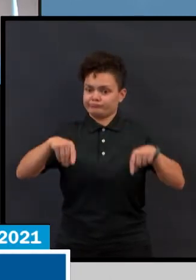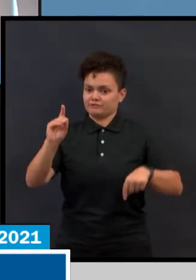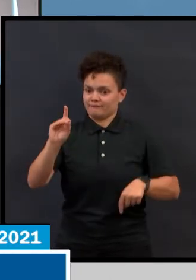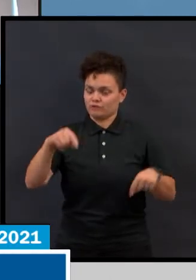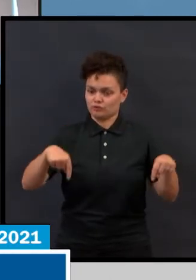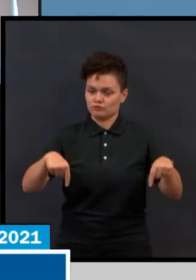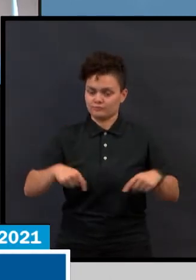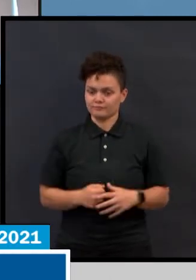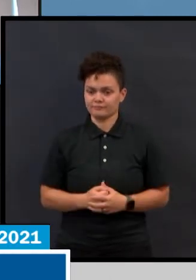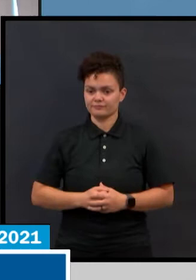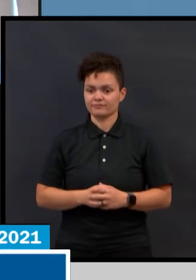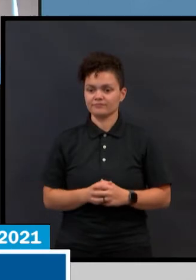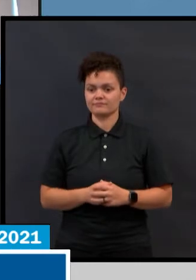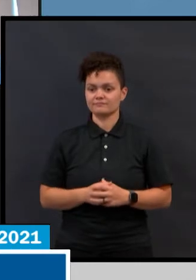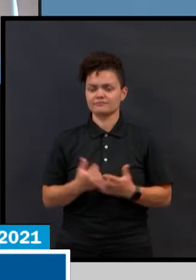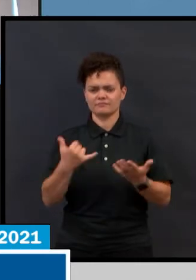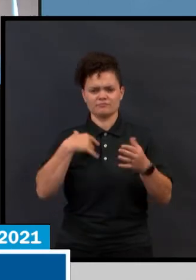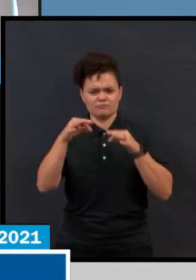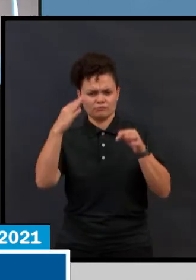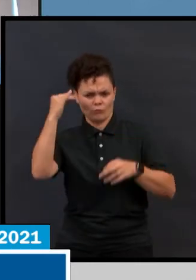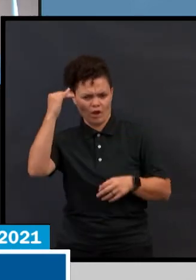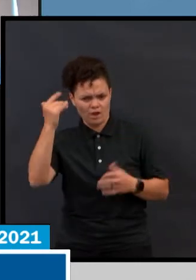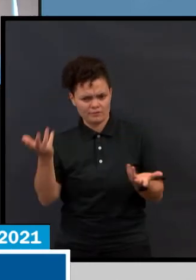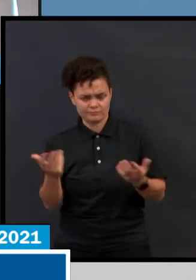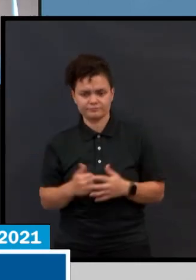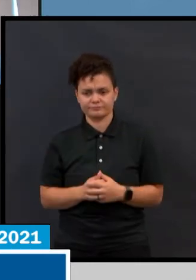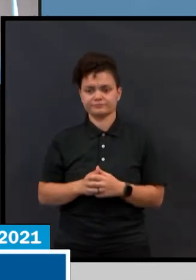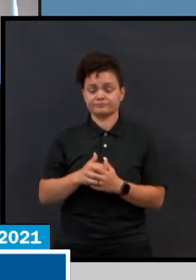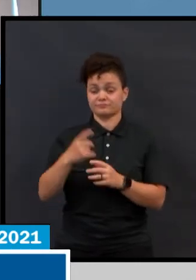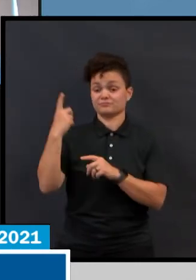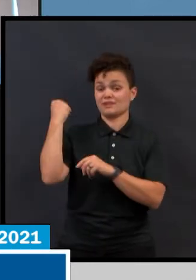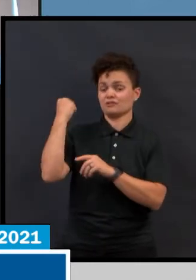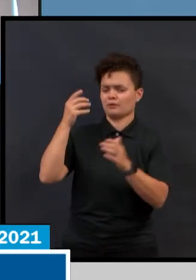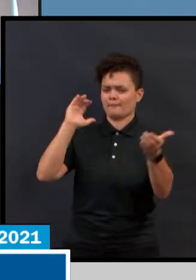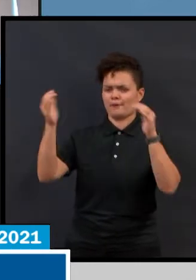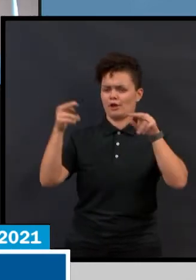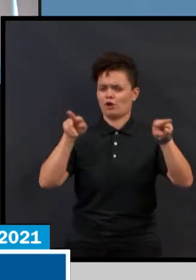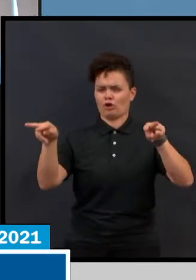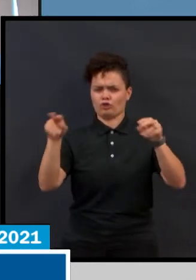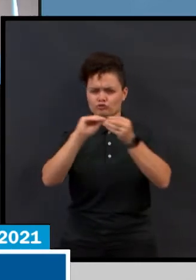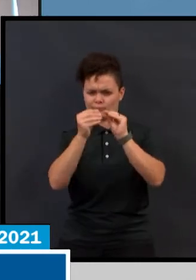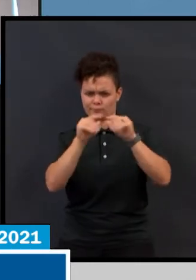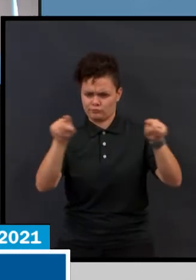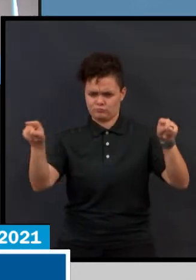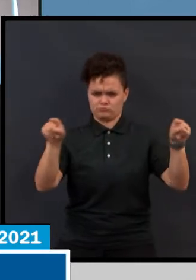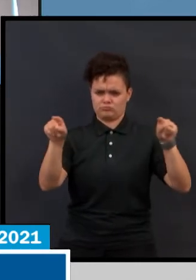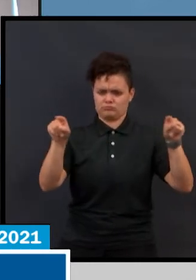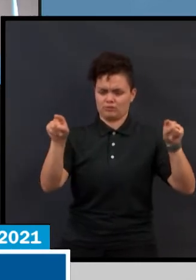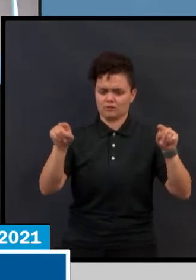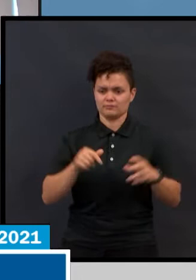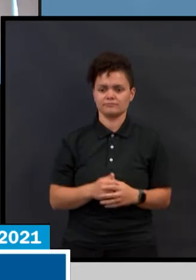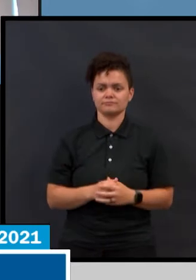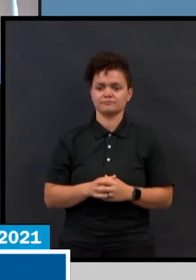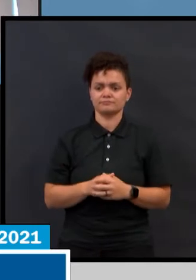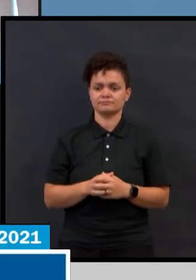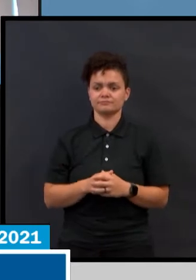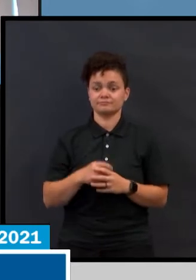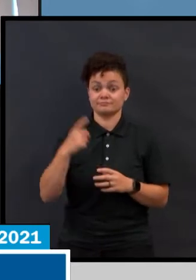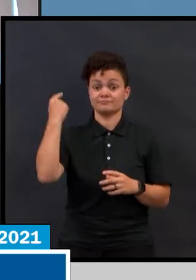what happened last year at this time that spike that took off uh last year uh we got to get up in